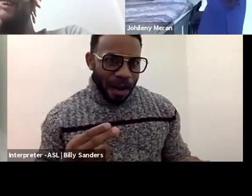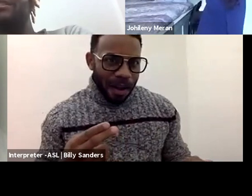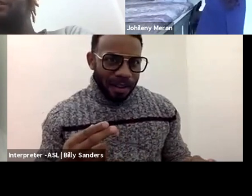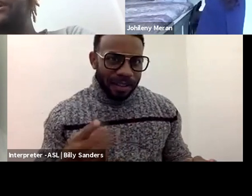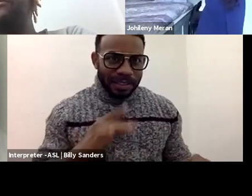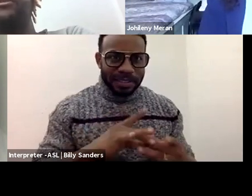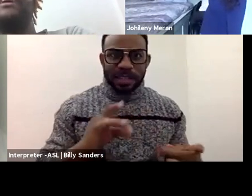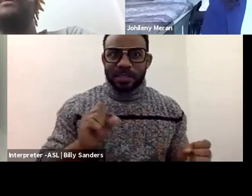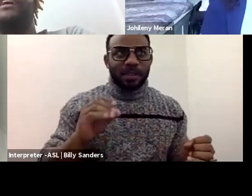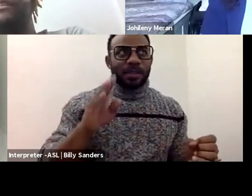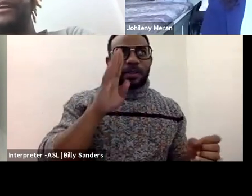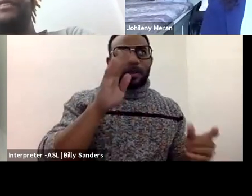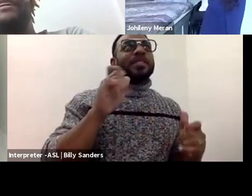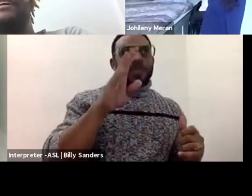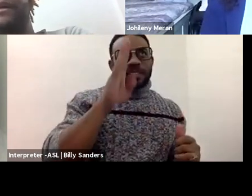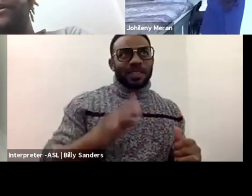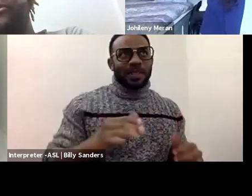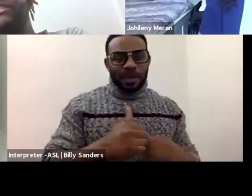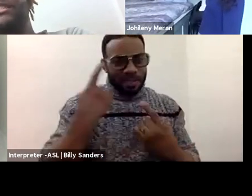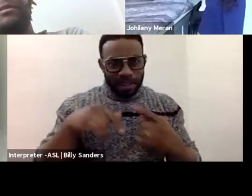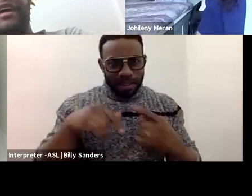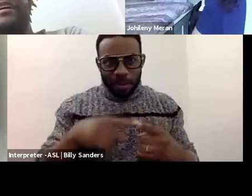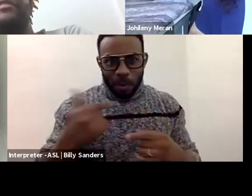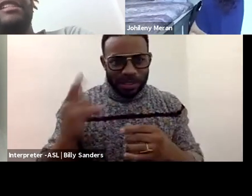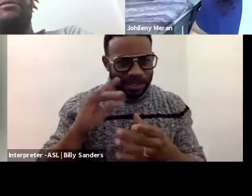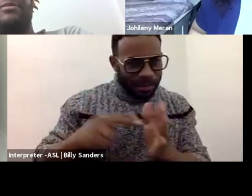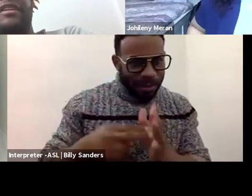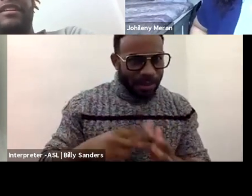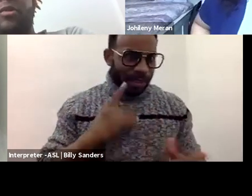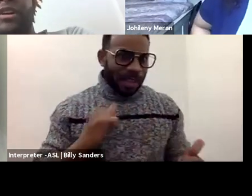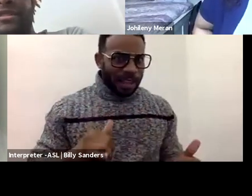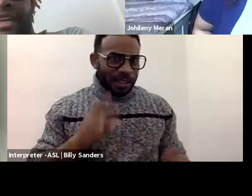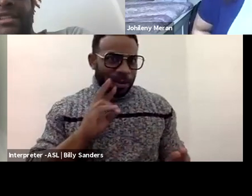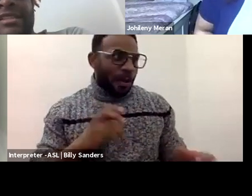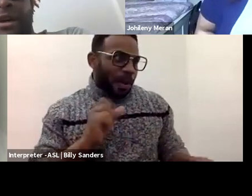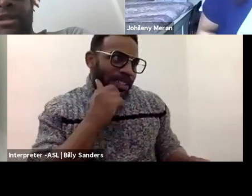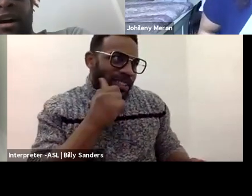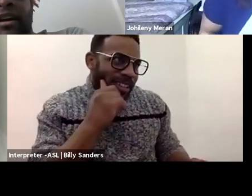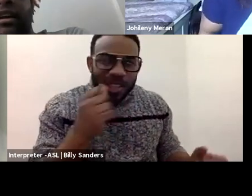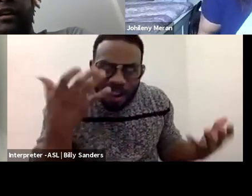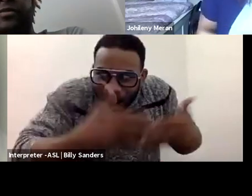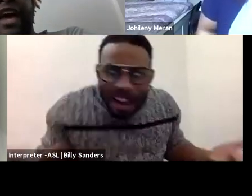said it so quickly without even thinking about what she meant, she said your skin is so dark